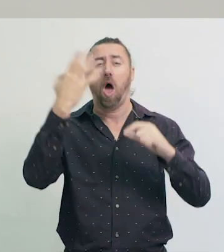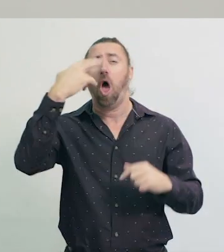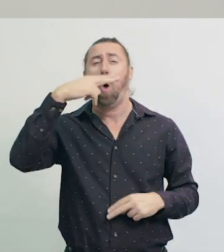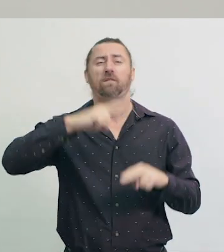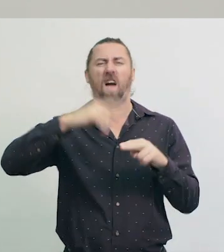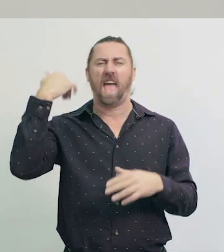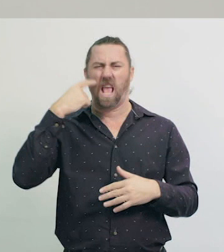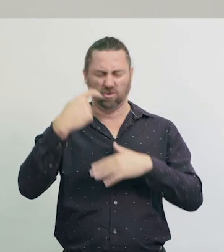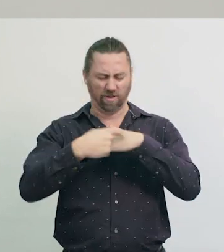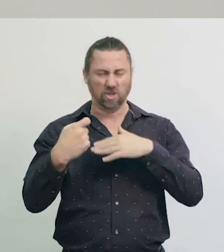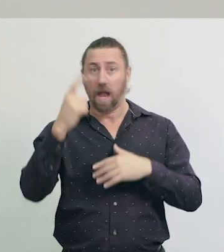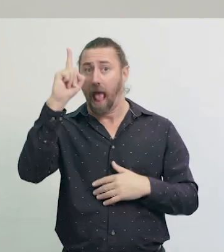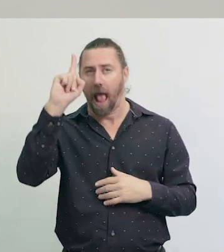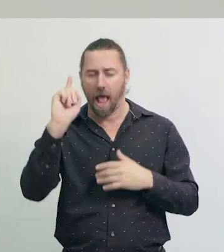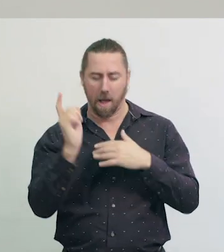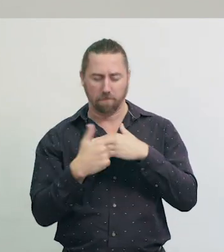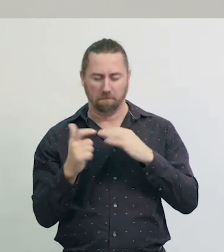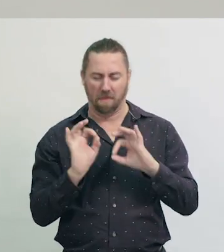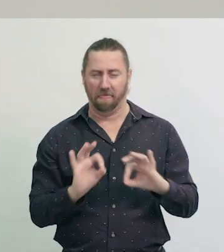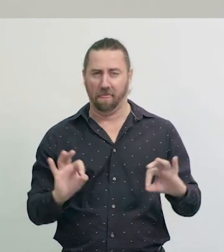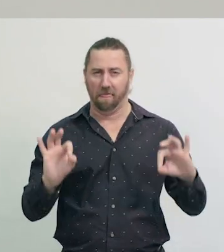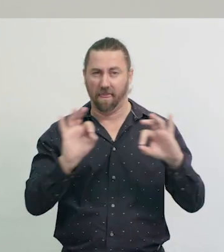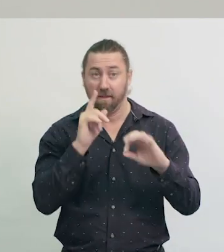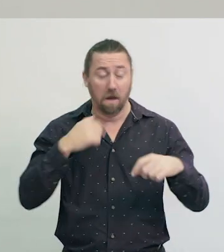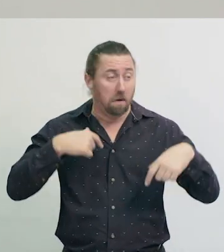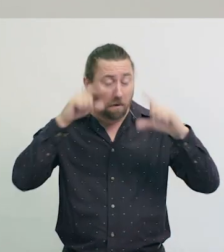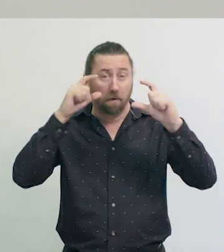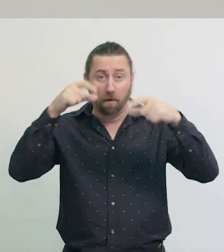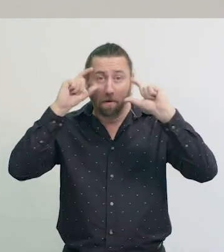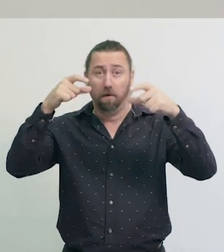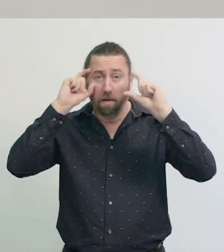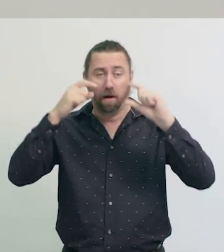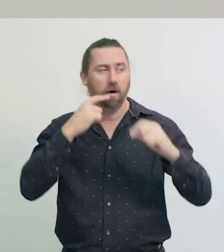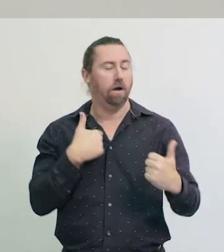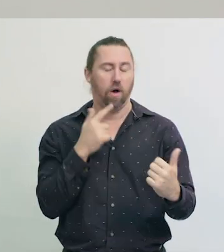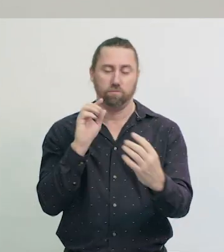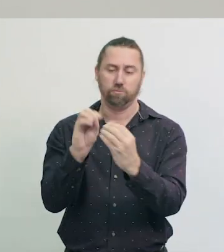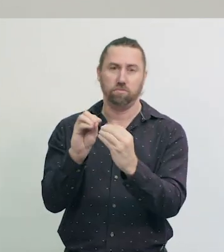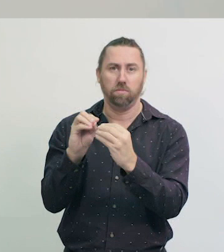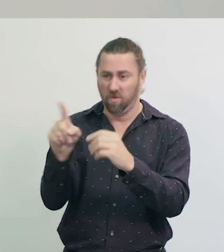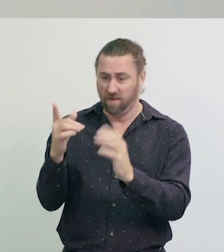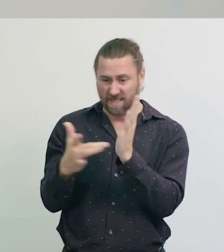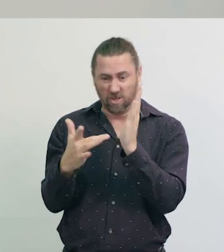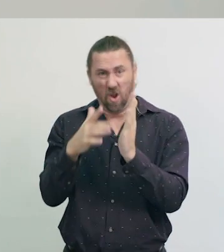than ever before. Because I wear glasses every day, I am benefitting from this technology. Now,